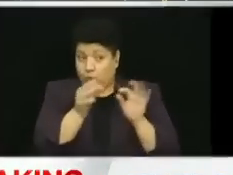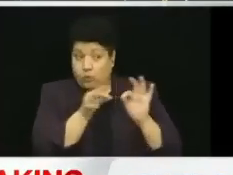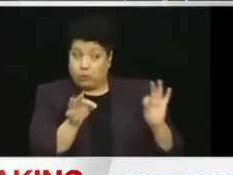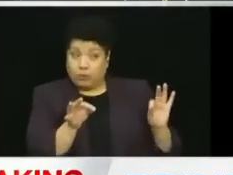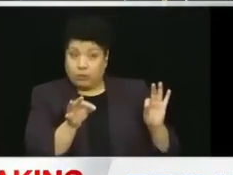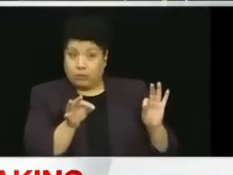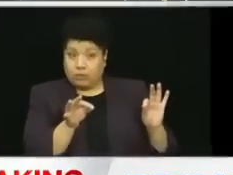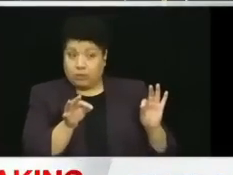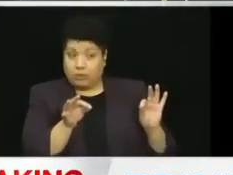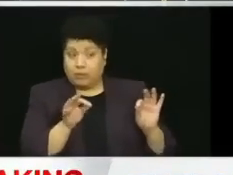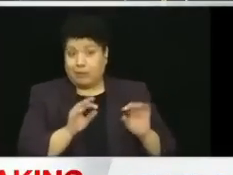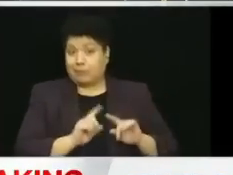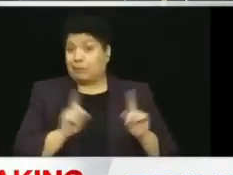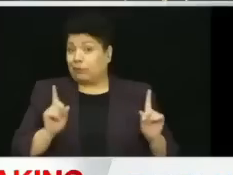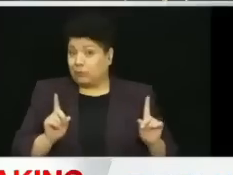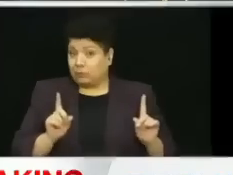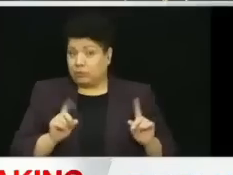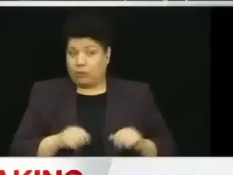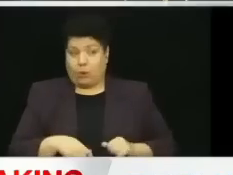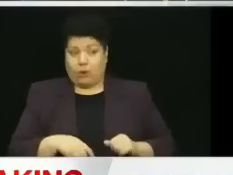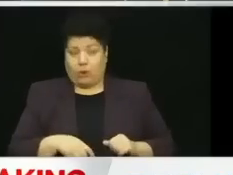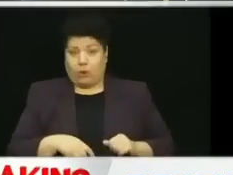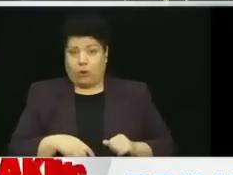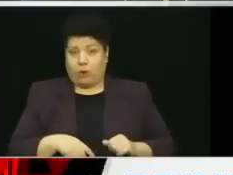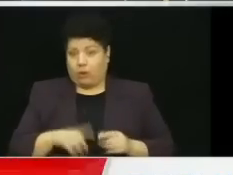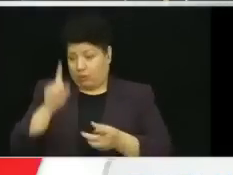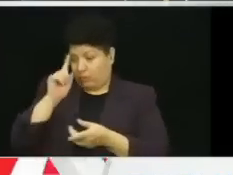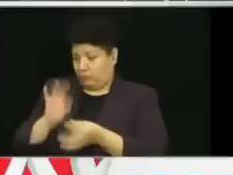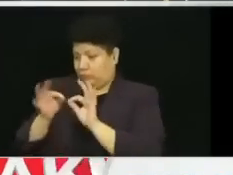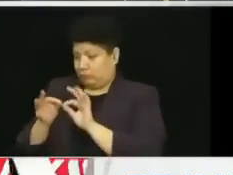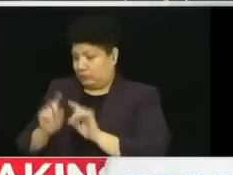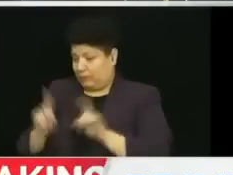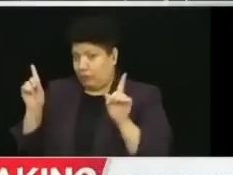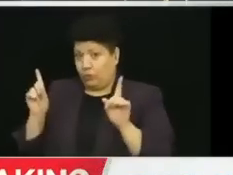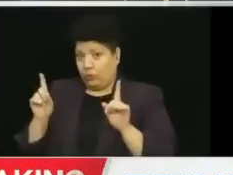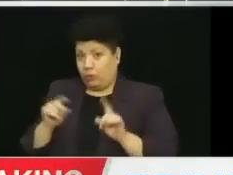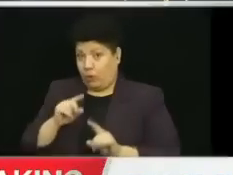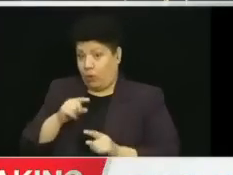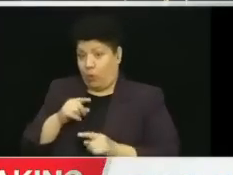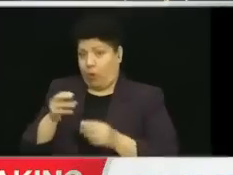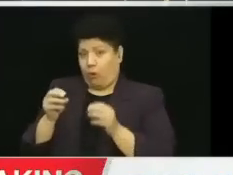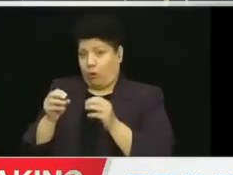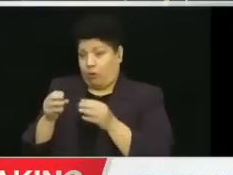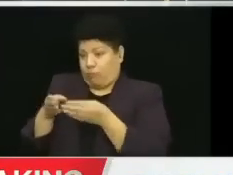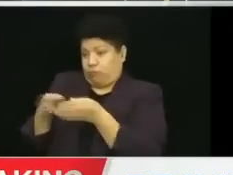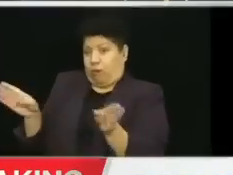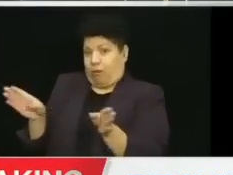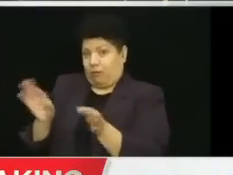COME IN? WHAT IS THE PURPOSE OF IT?